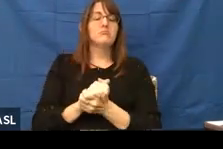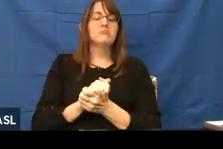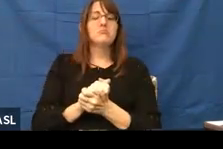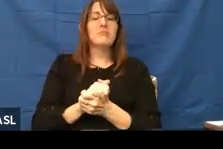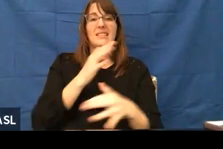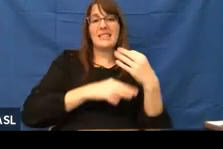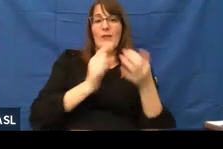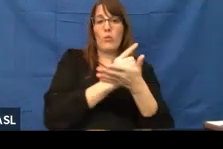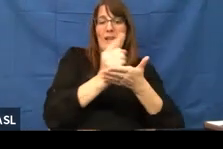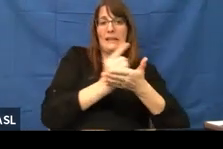Allison Frenzel : Works as an answer.